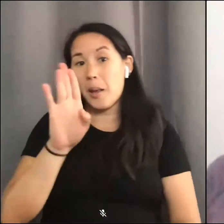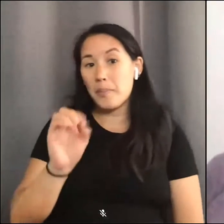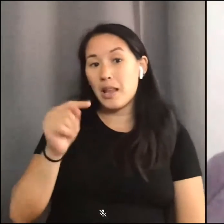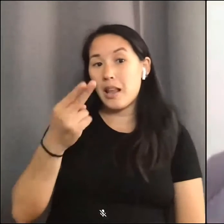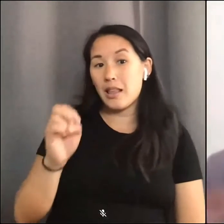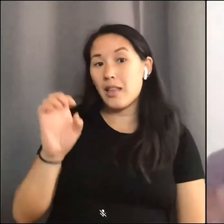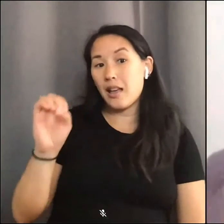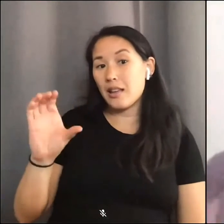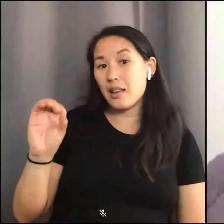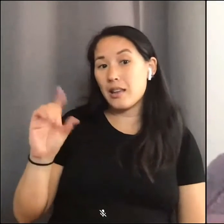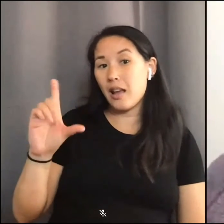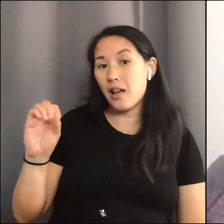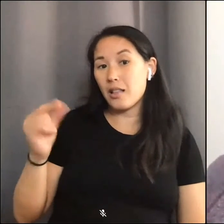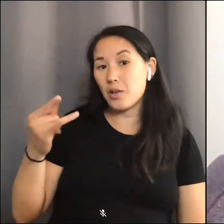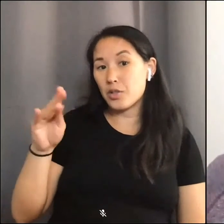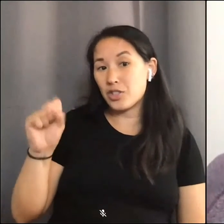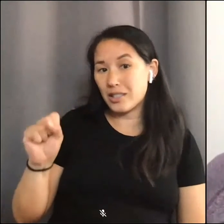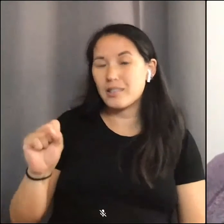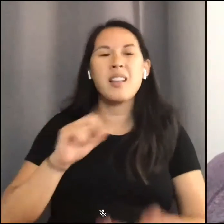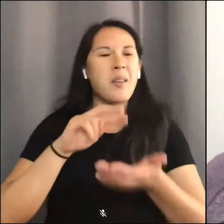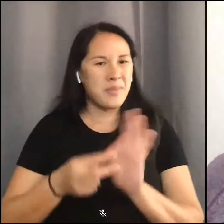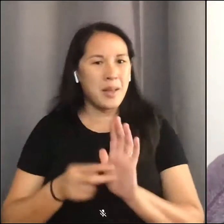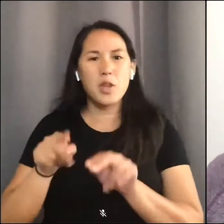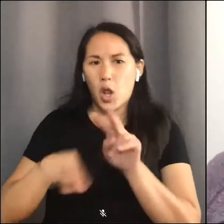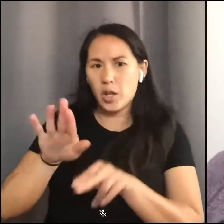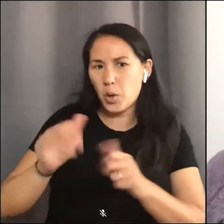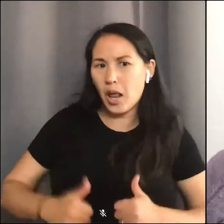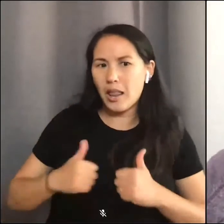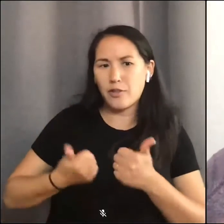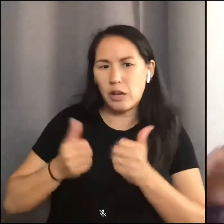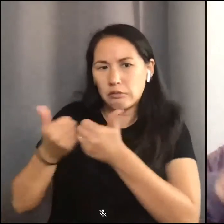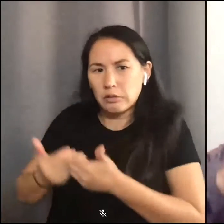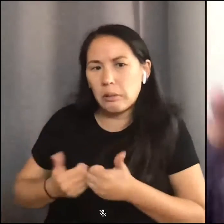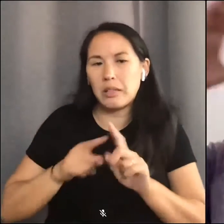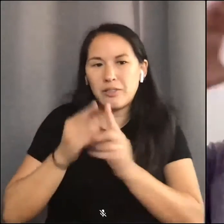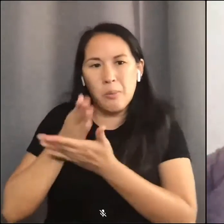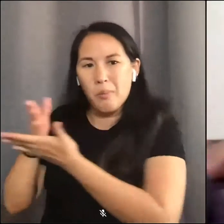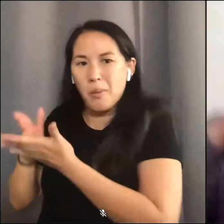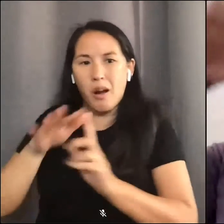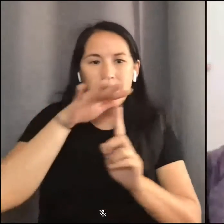nature of your life business and career first and foremost um you have a life we have a life